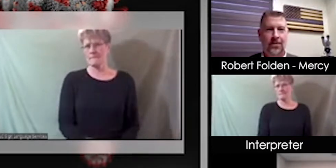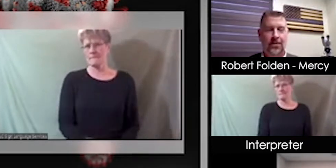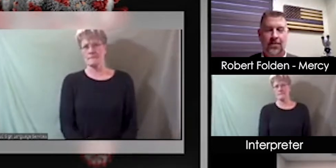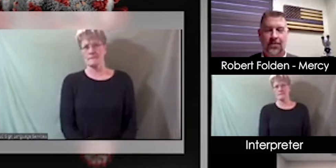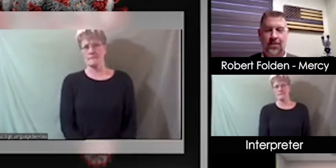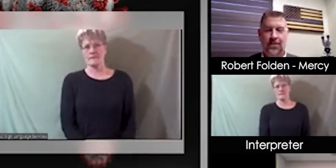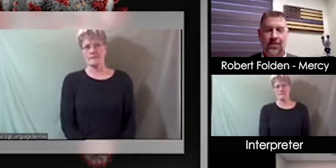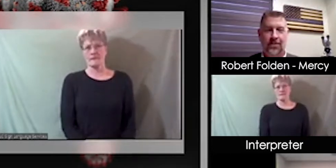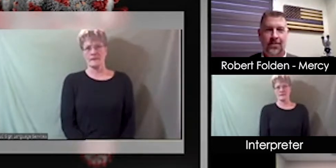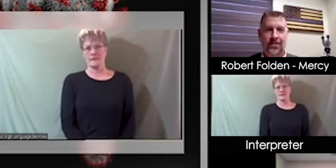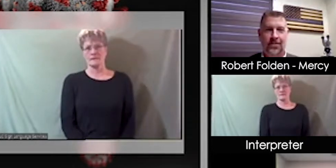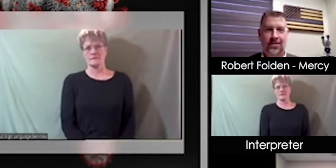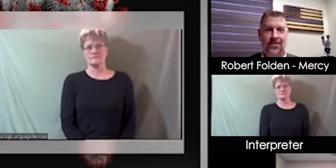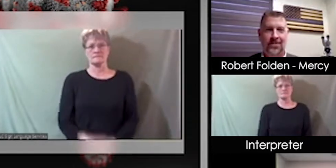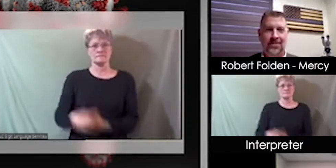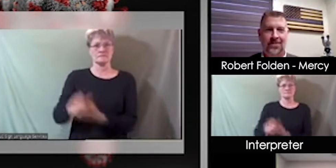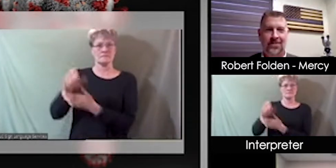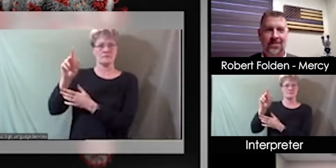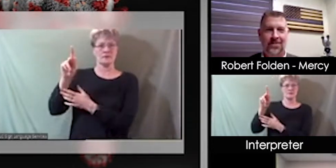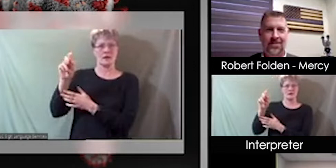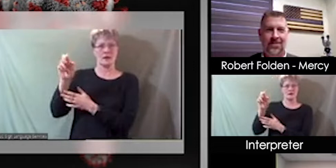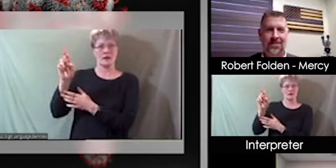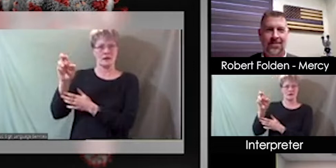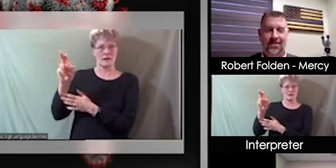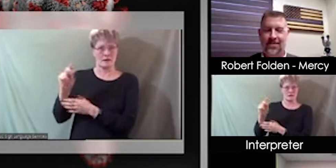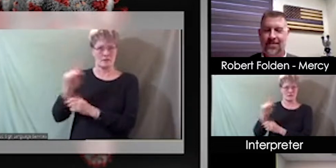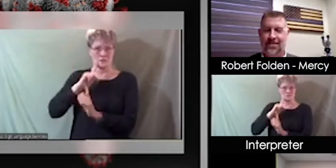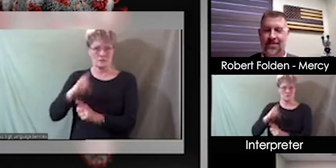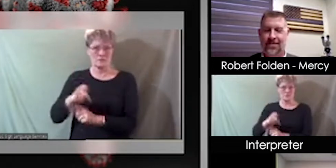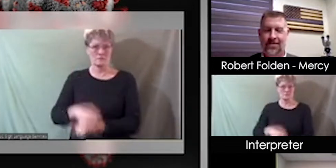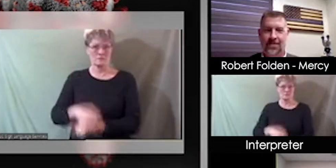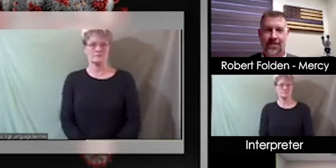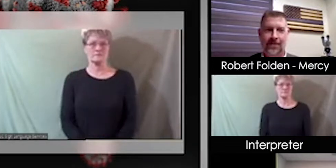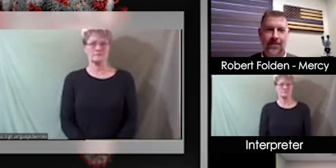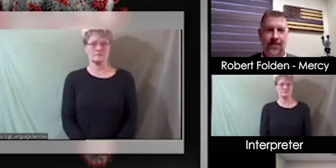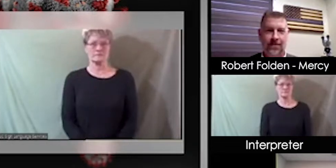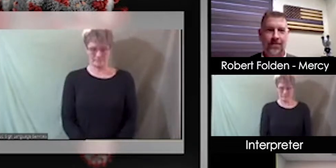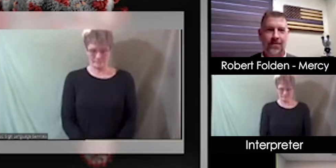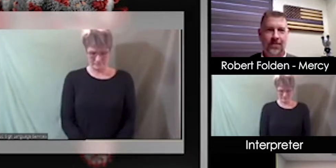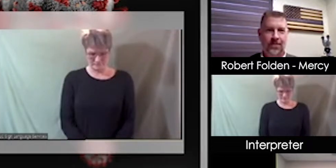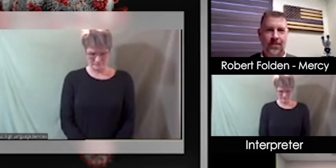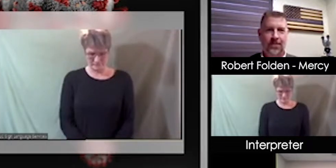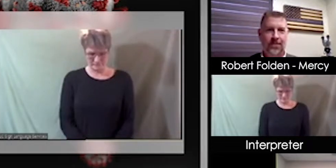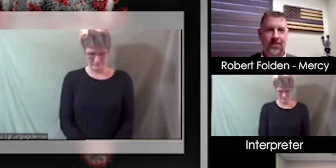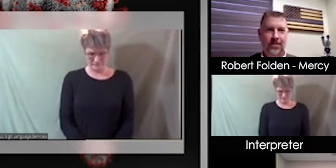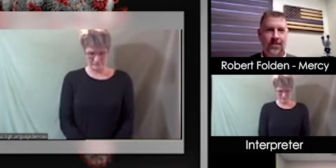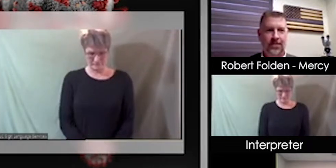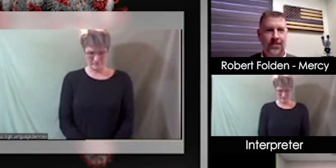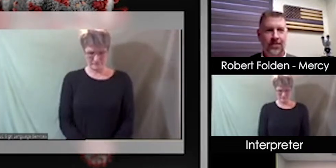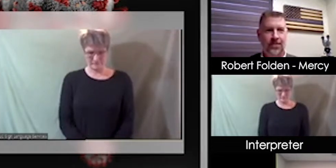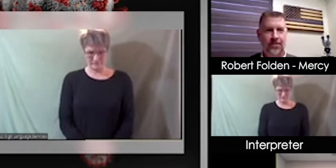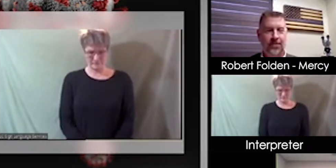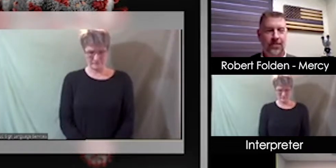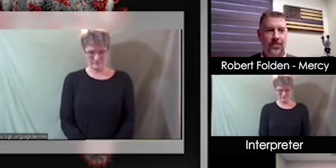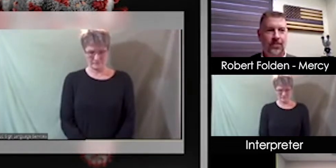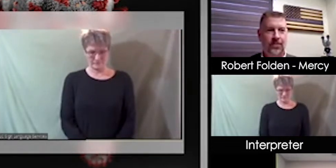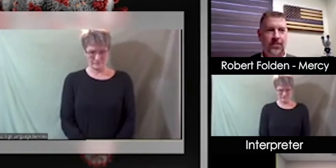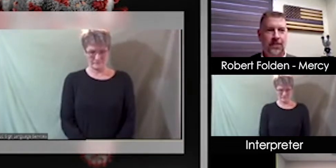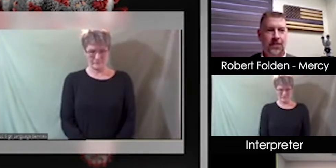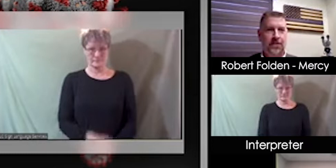I can take that if that would be helpful. And so the recommendation, whether it's a person who's been confirmed to have COVID-19 or they actually